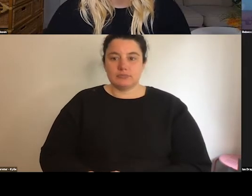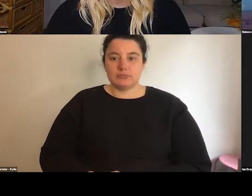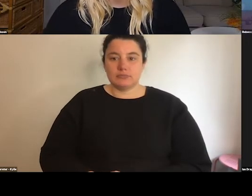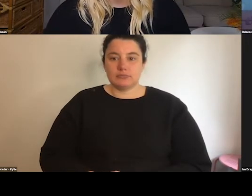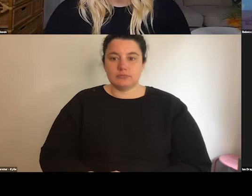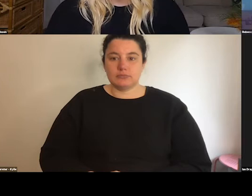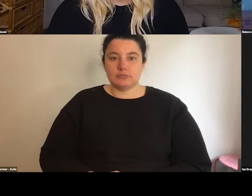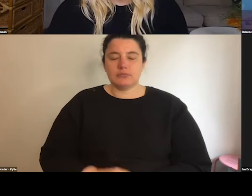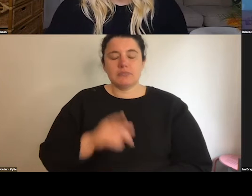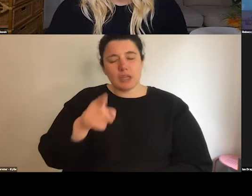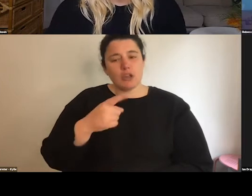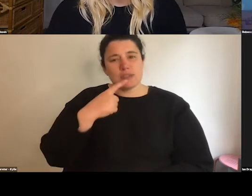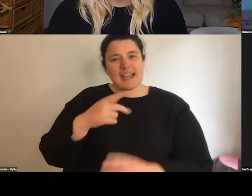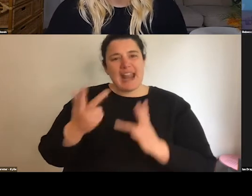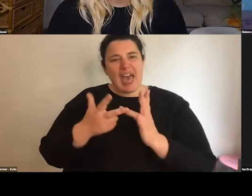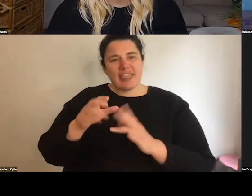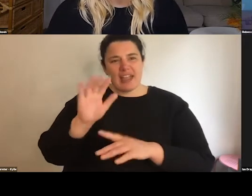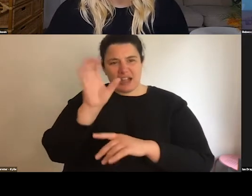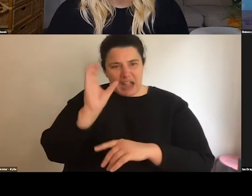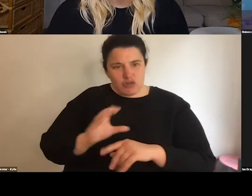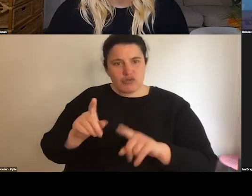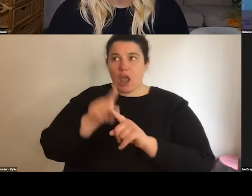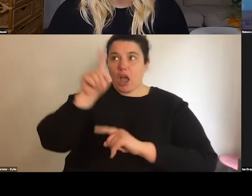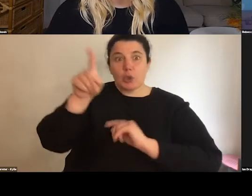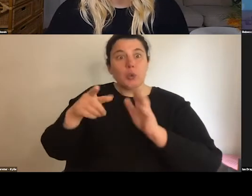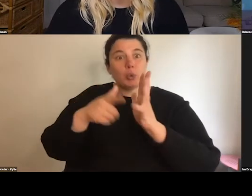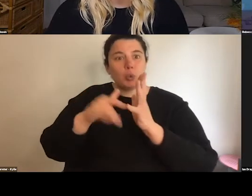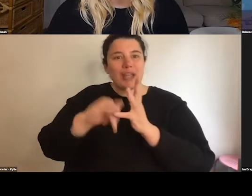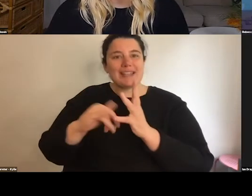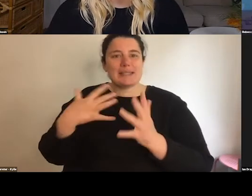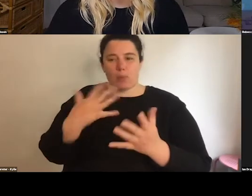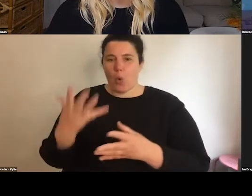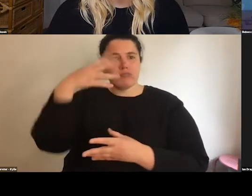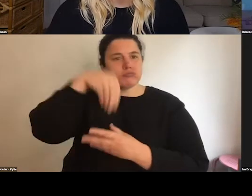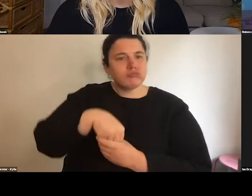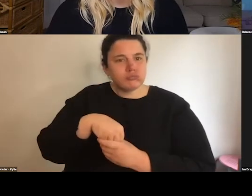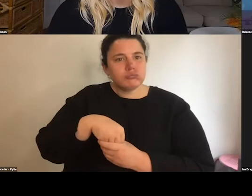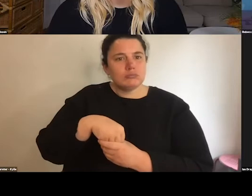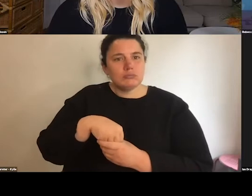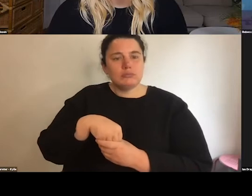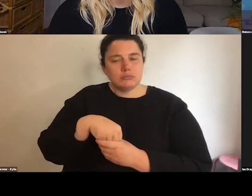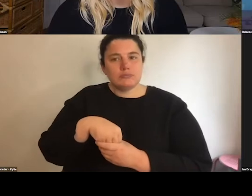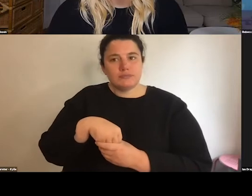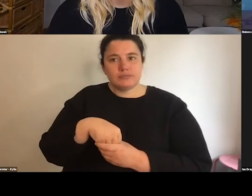in other countries like the US, this is more integrated. Do you think we could take some learnings